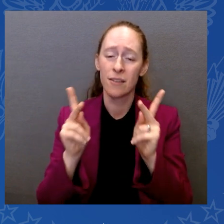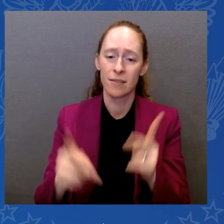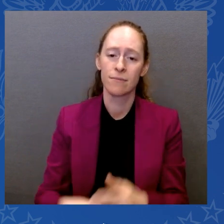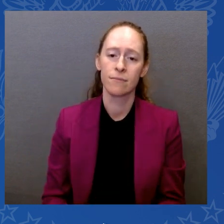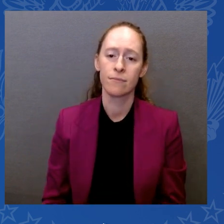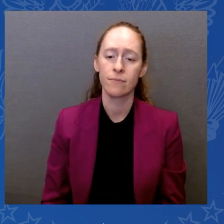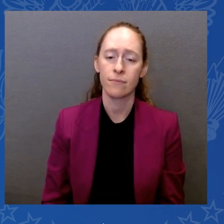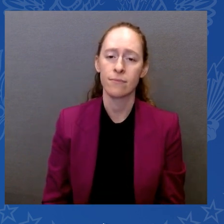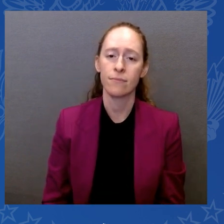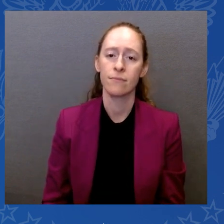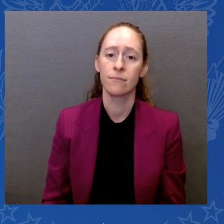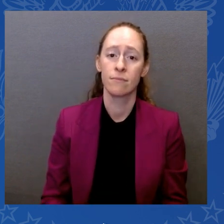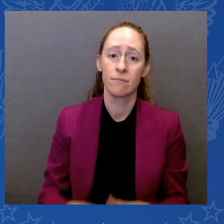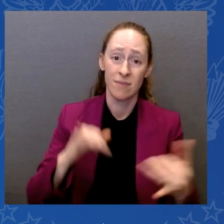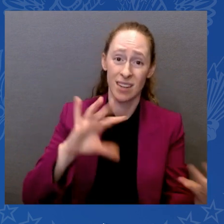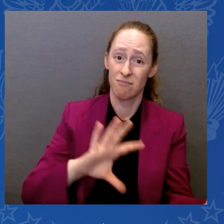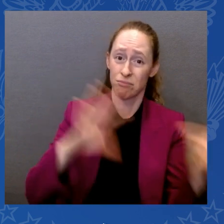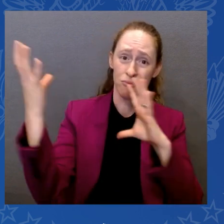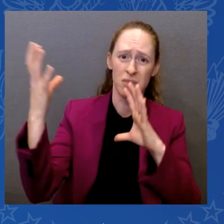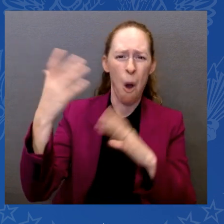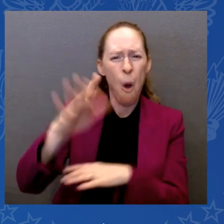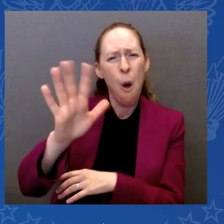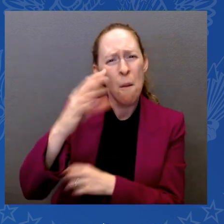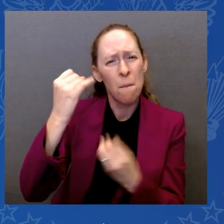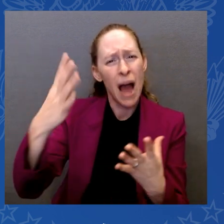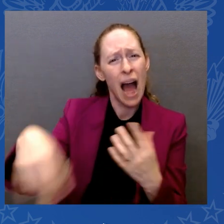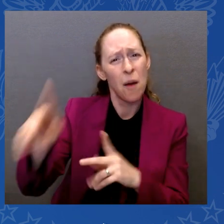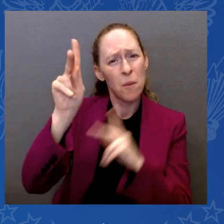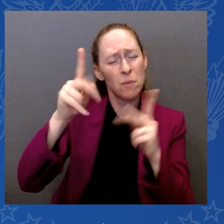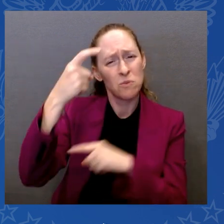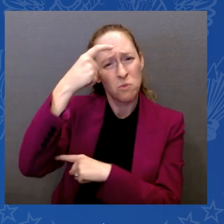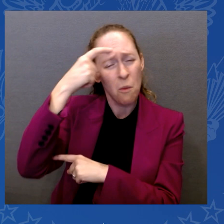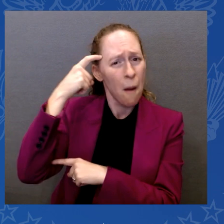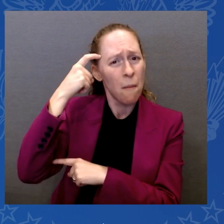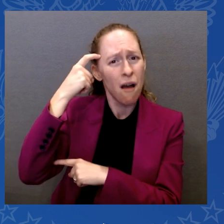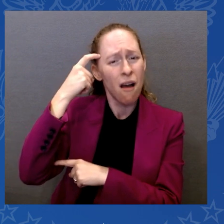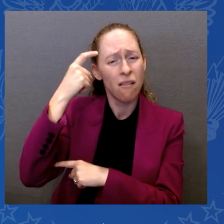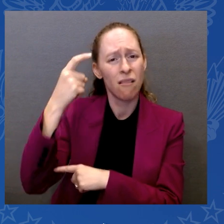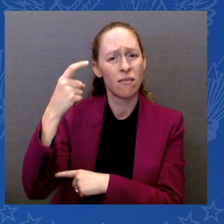And to experience so many disasters in the course of five years, it takes its toll.